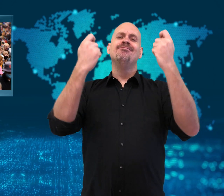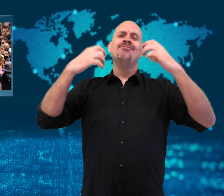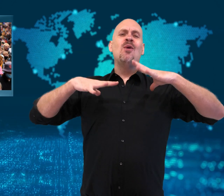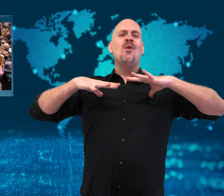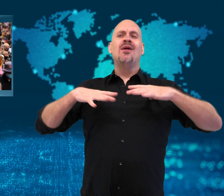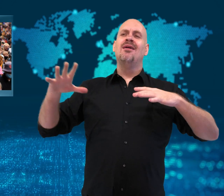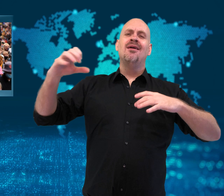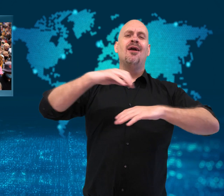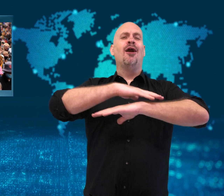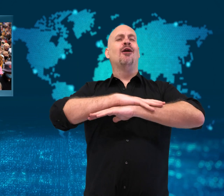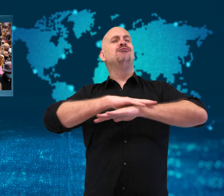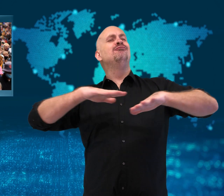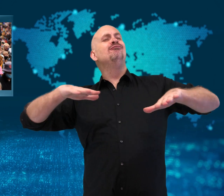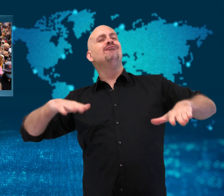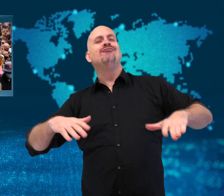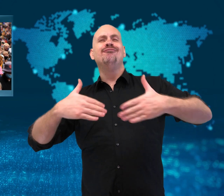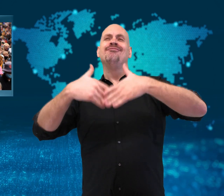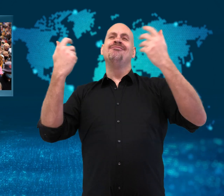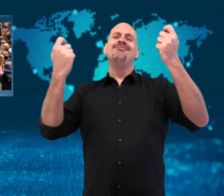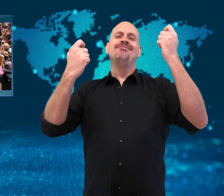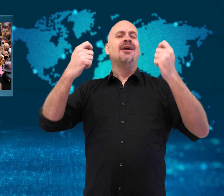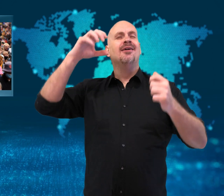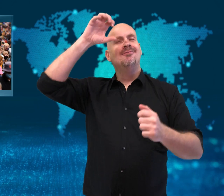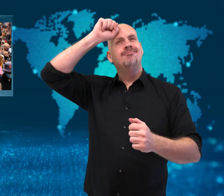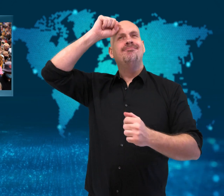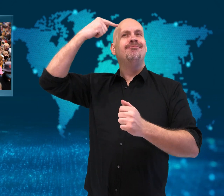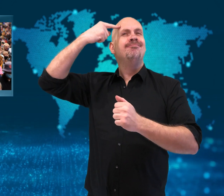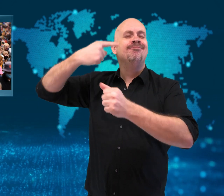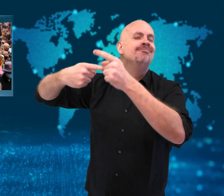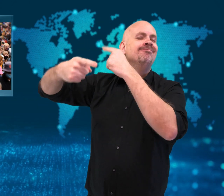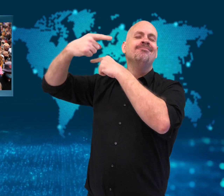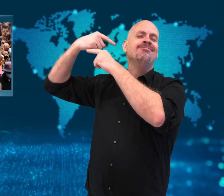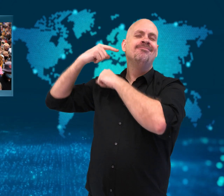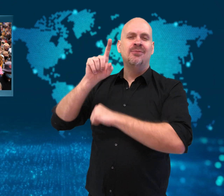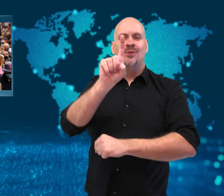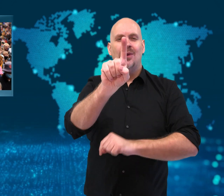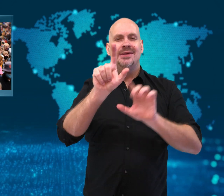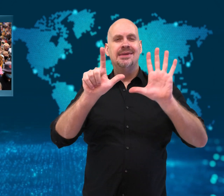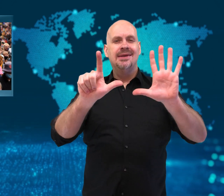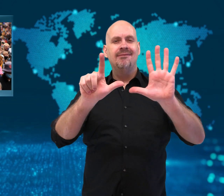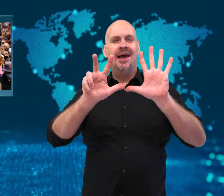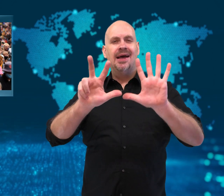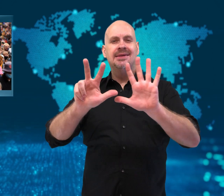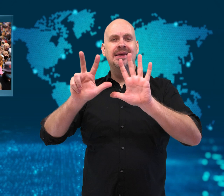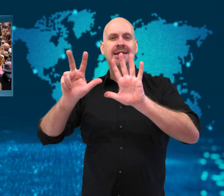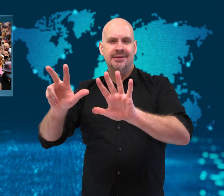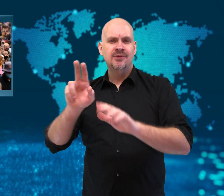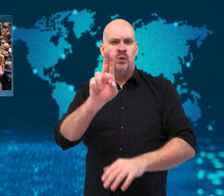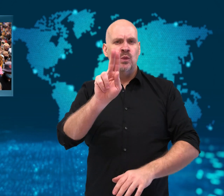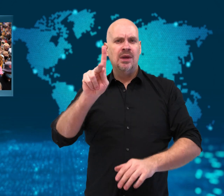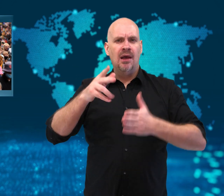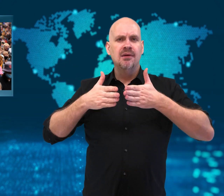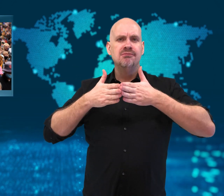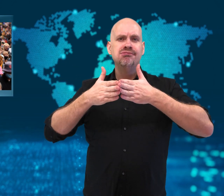“Australia Day” is a national holiday commemorating the arrival